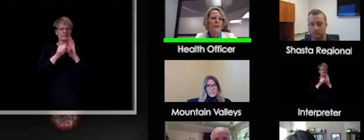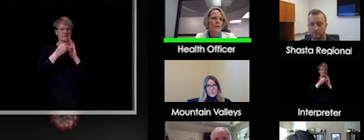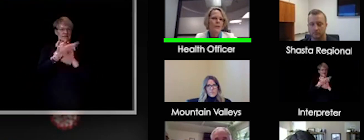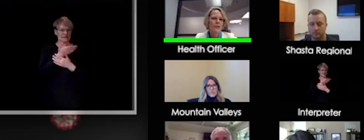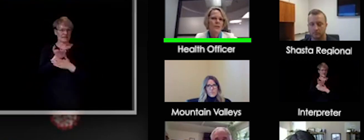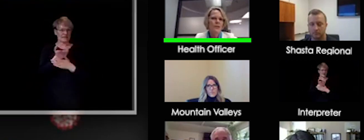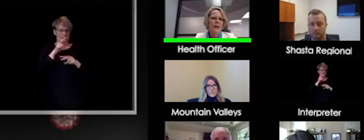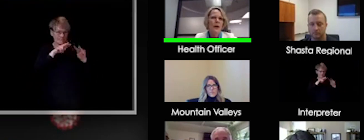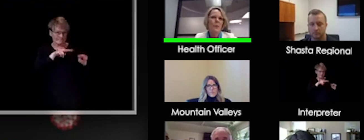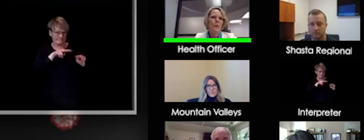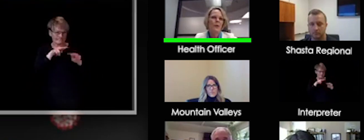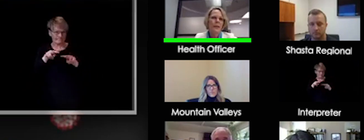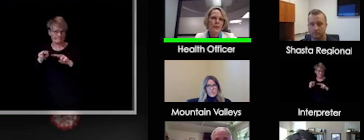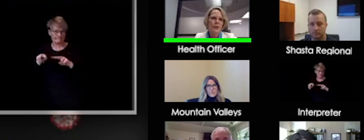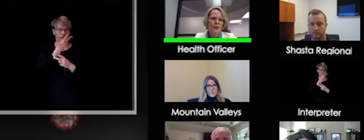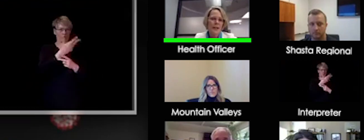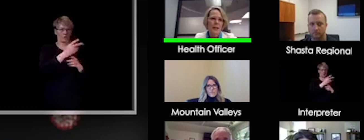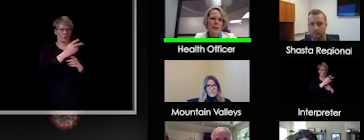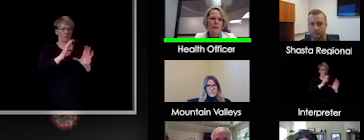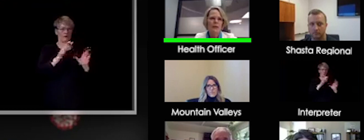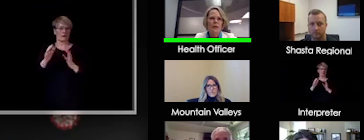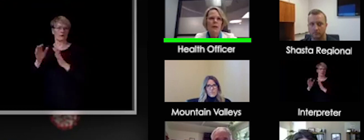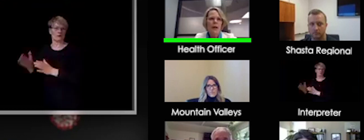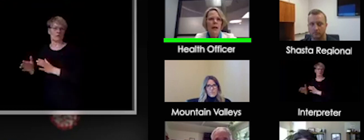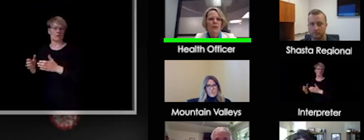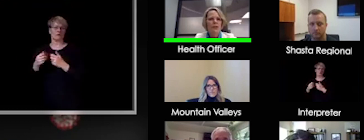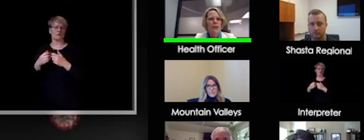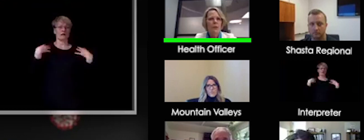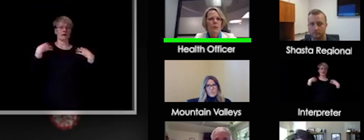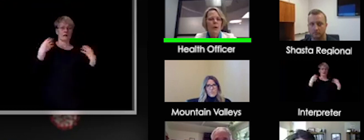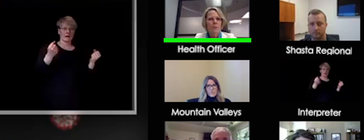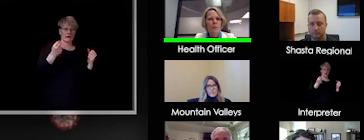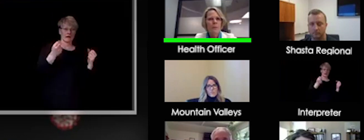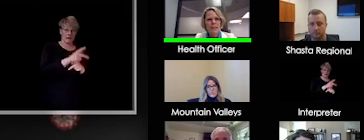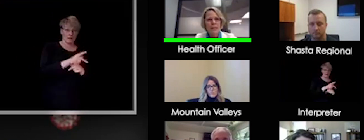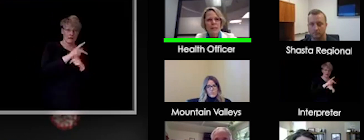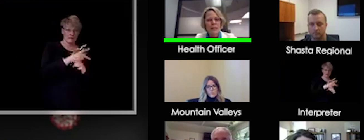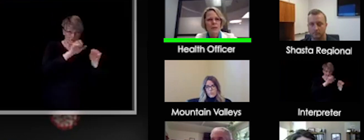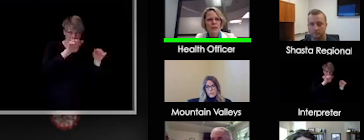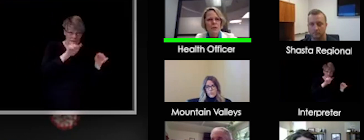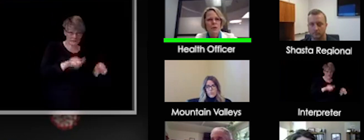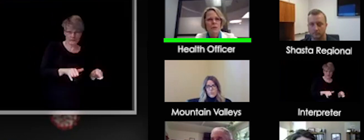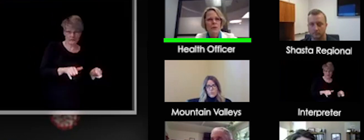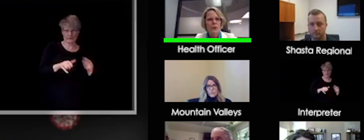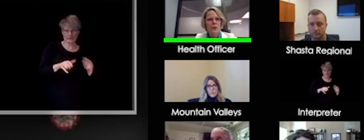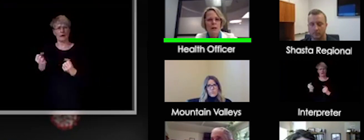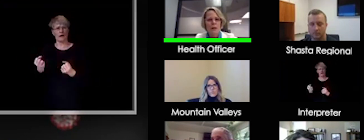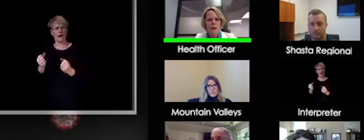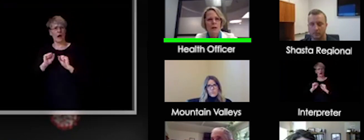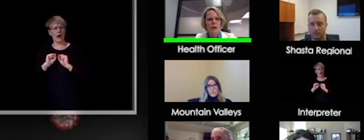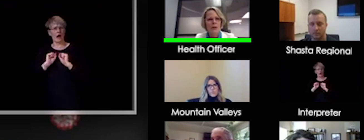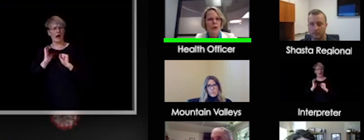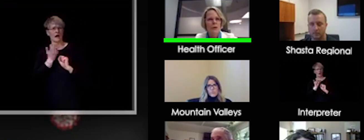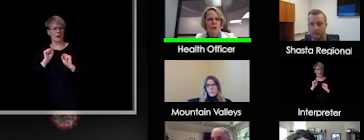our healthcare system and our ability to do containment. So, basically, we do a color-coded